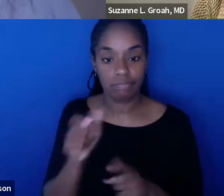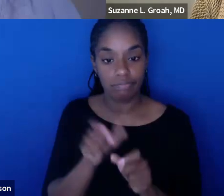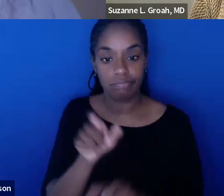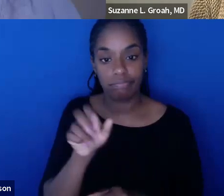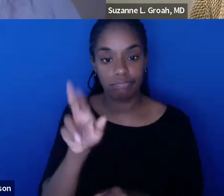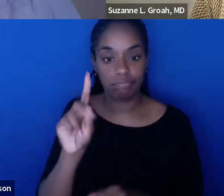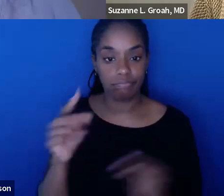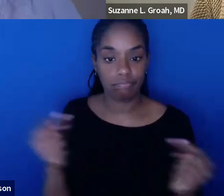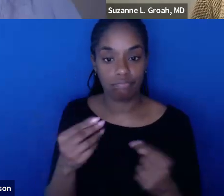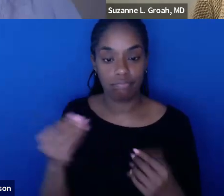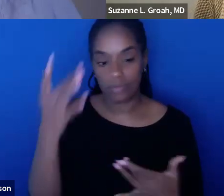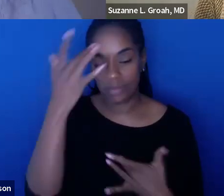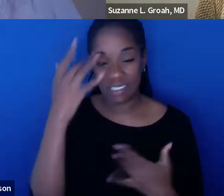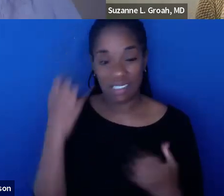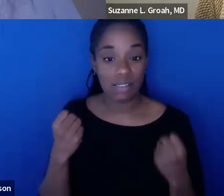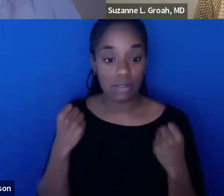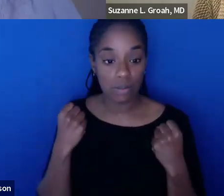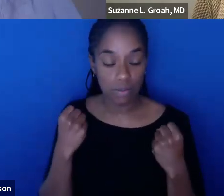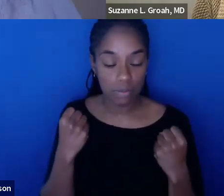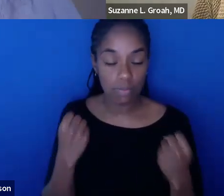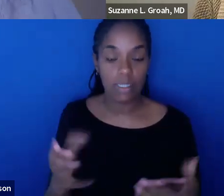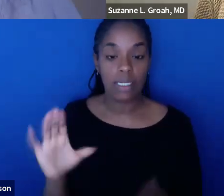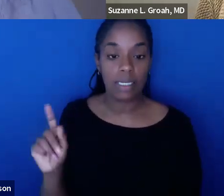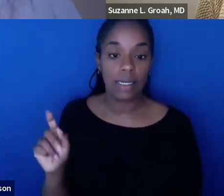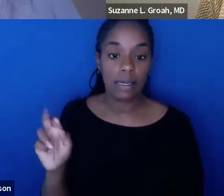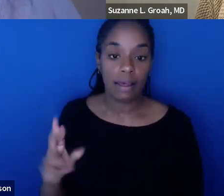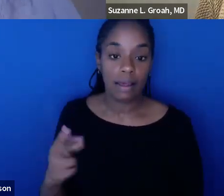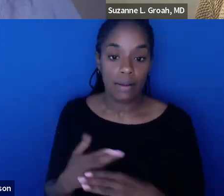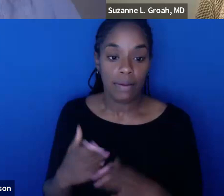users basically, either intermittent catheter or indwelling catheter,